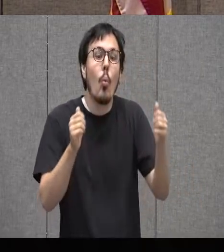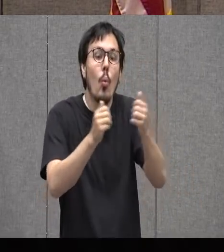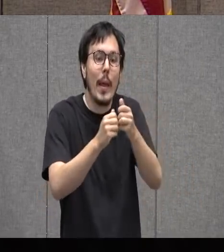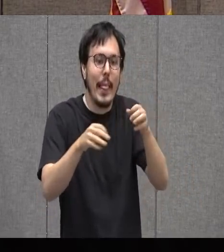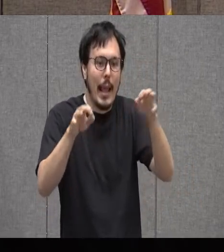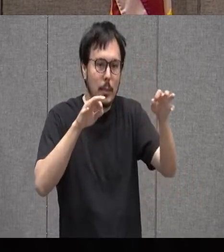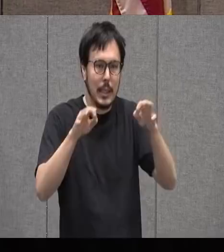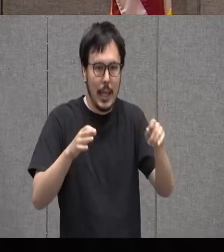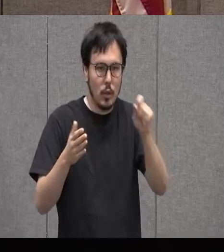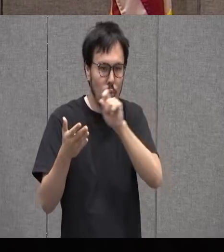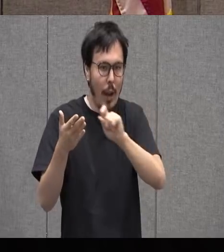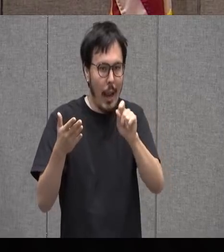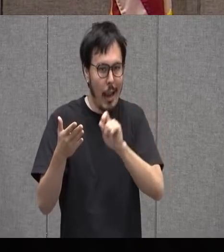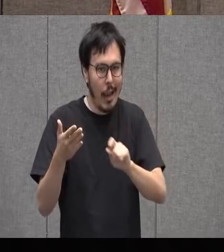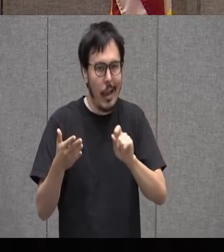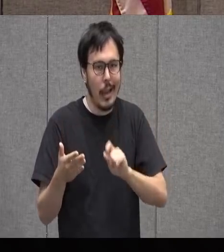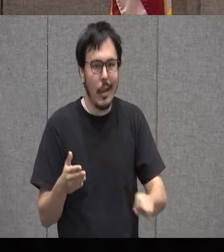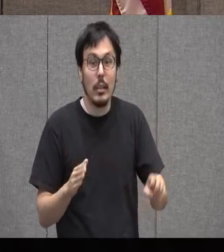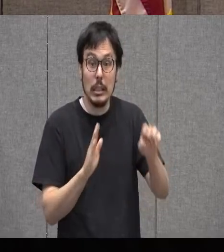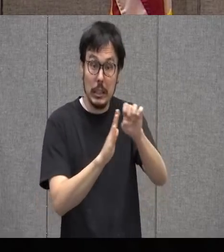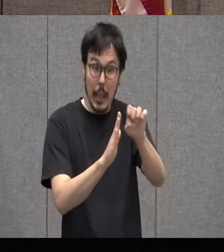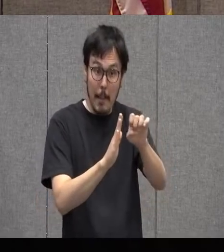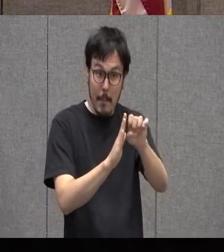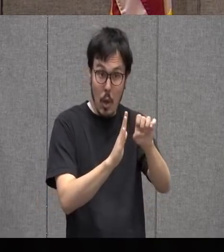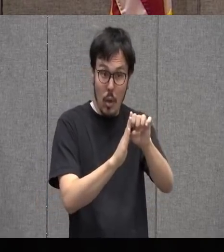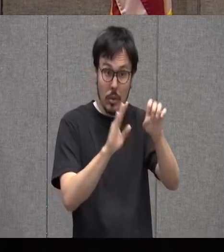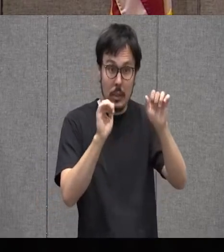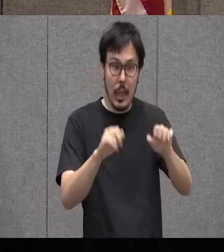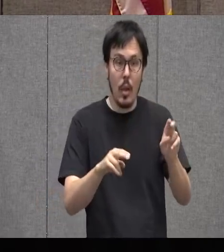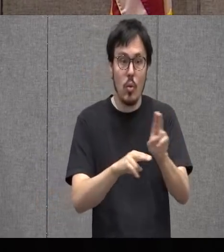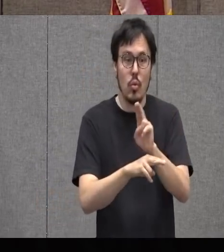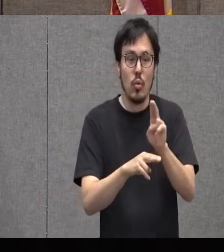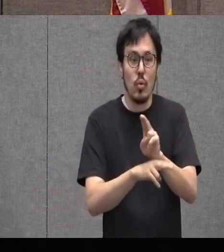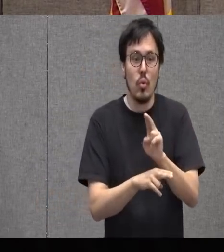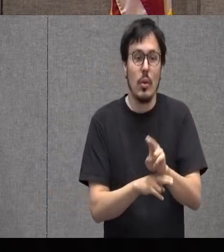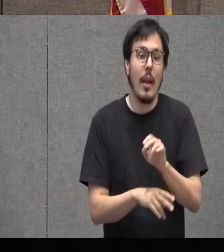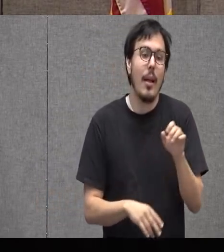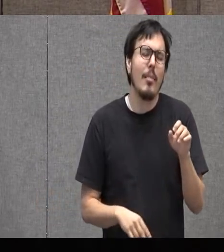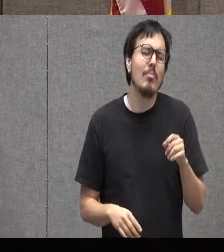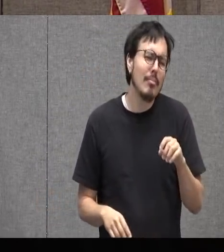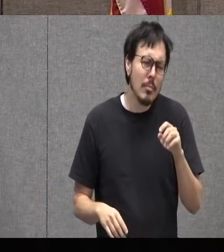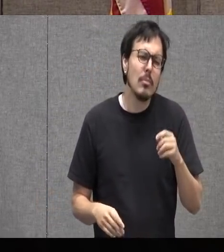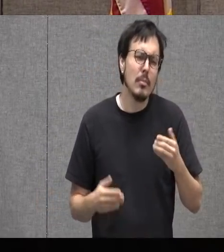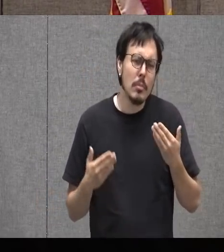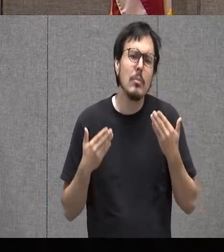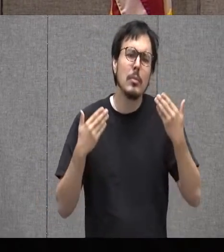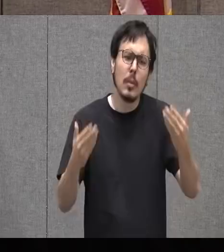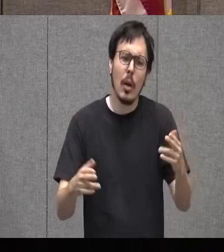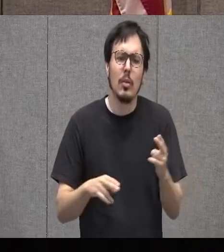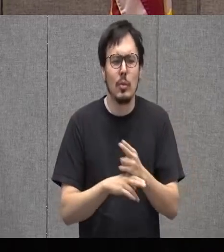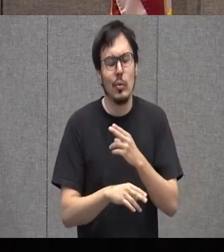And here's some example of symbols we can use. It's really important to use as many pictures, symbols,